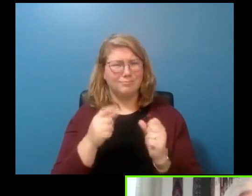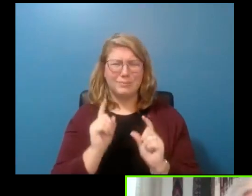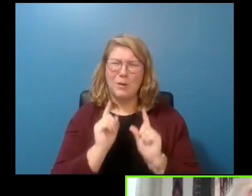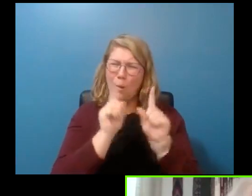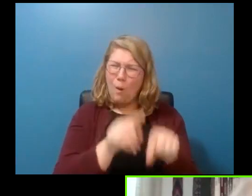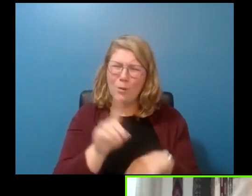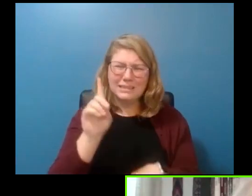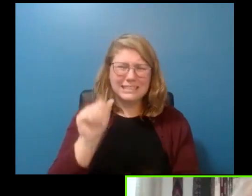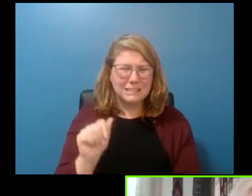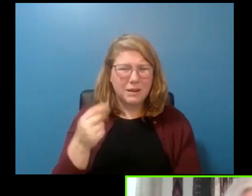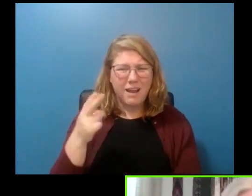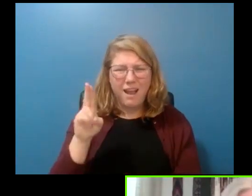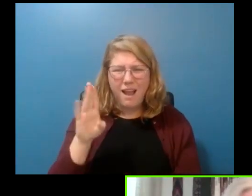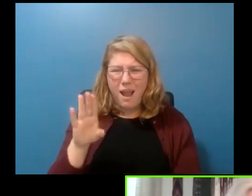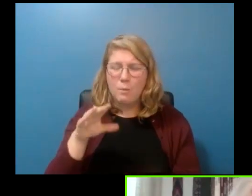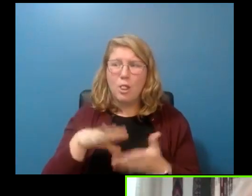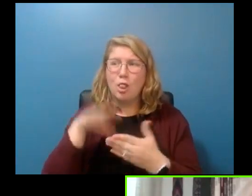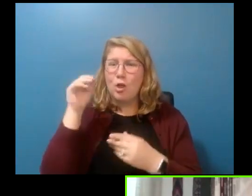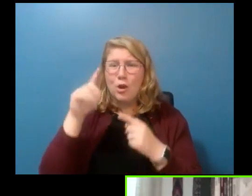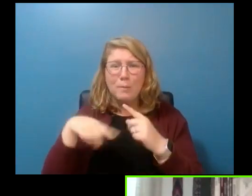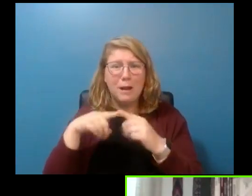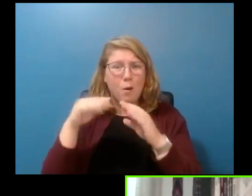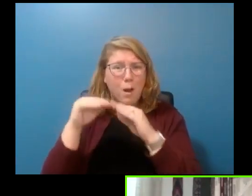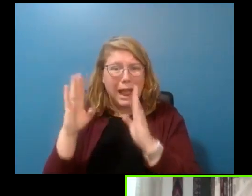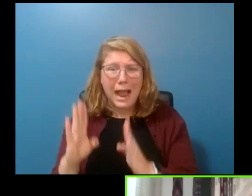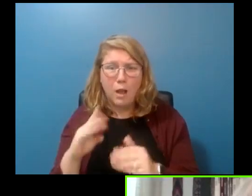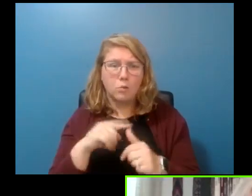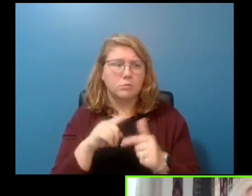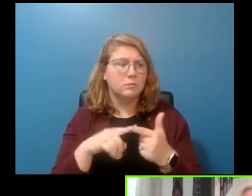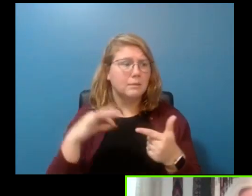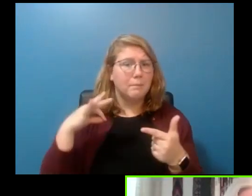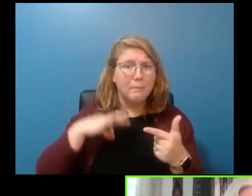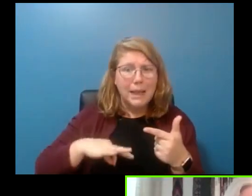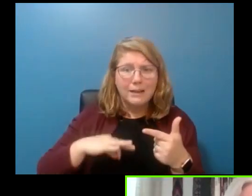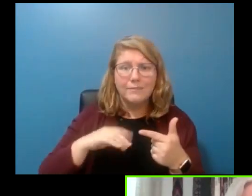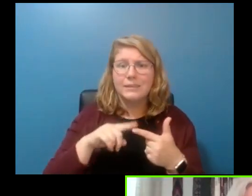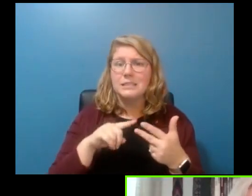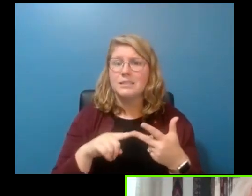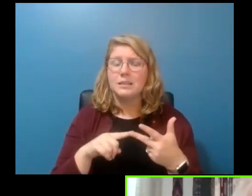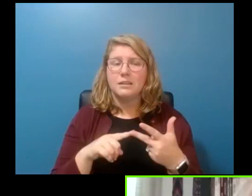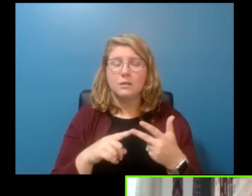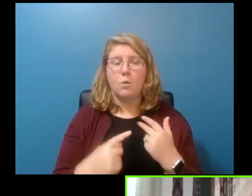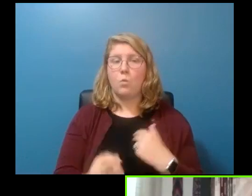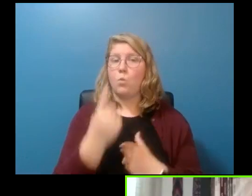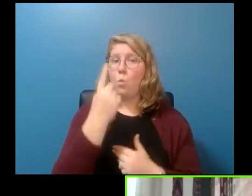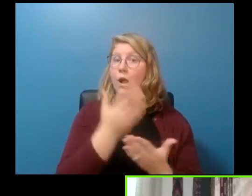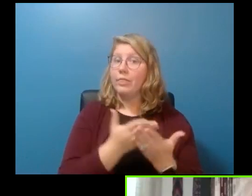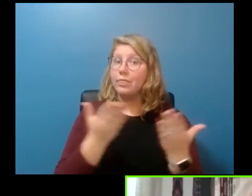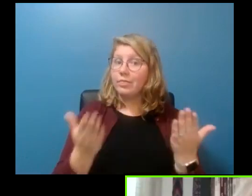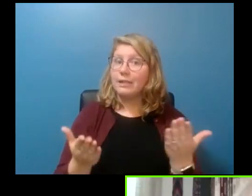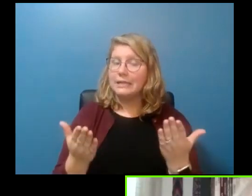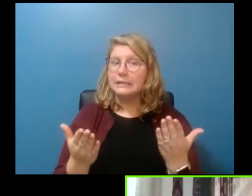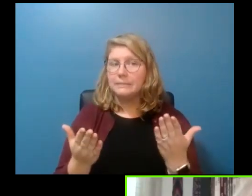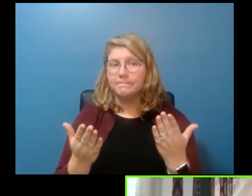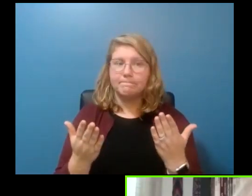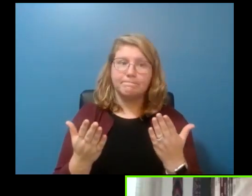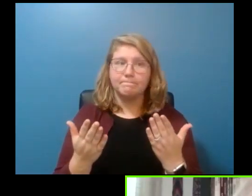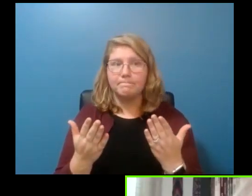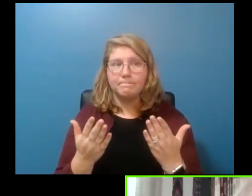We have to recognize that and we have to cut into chase those strategies that will help us continue to get through this